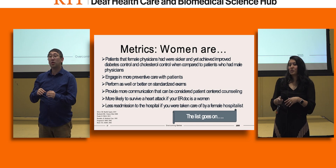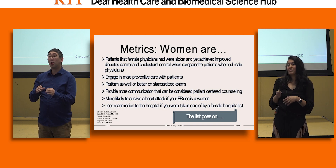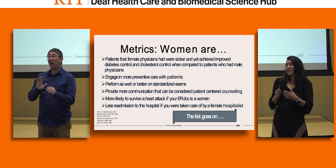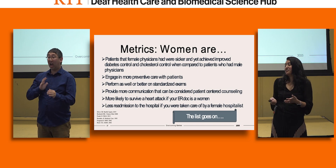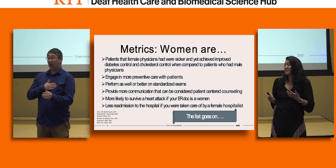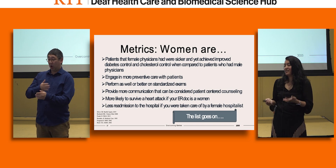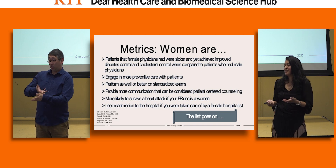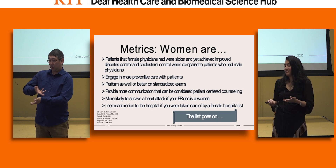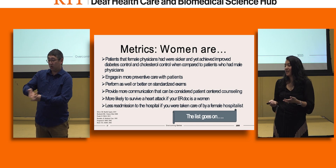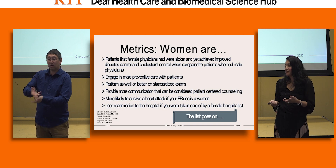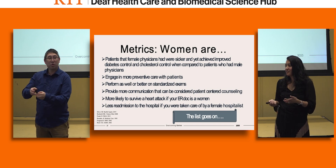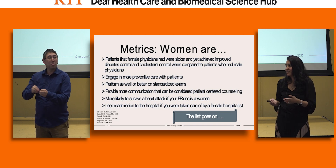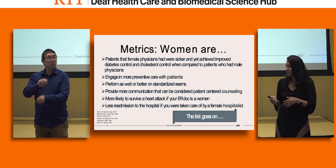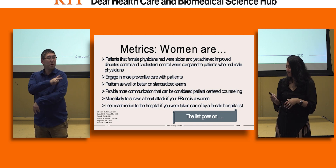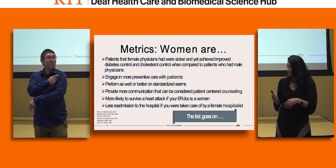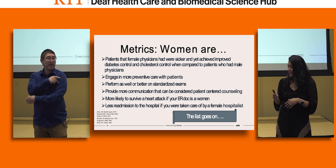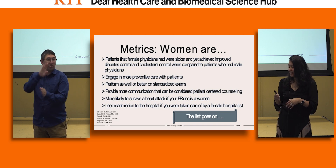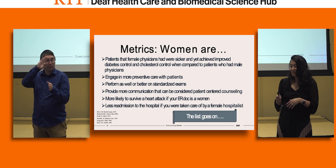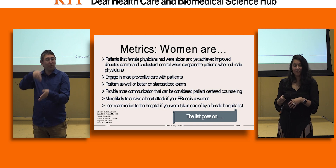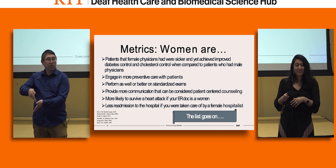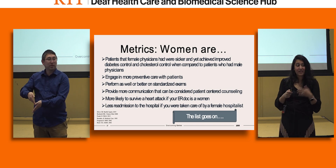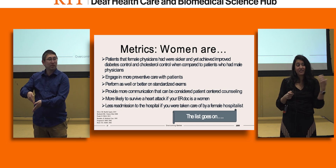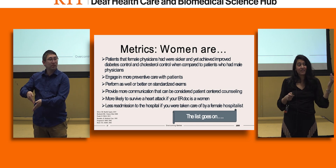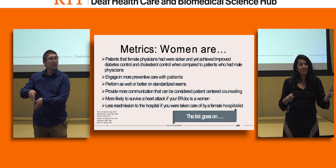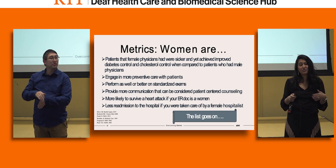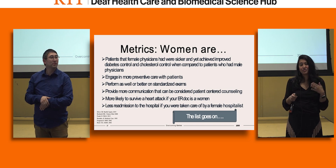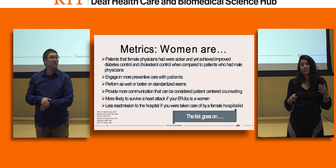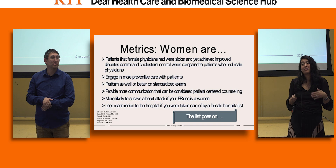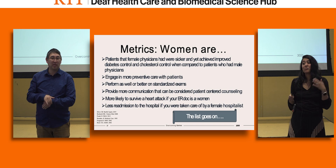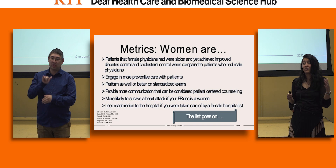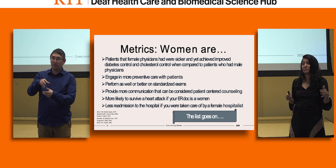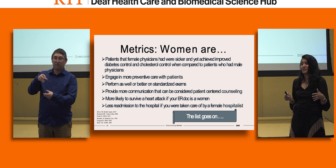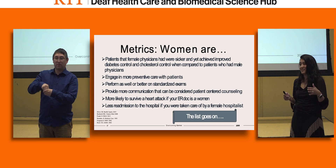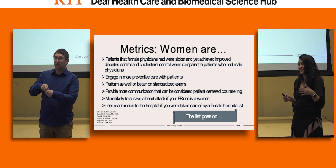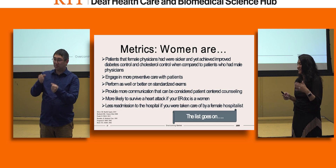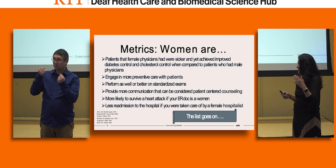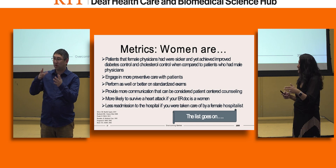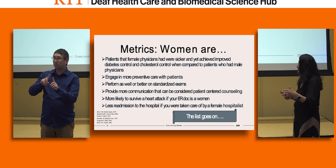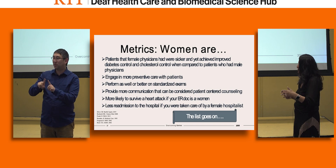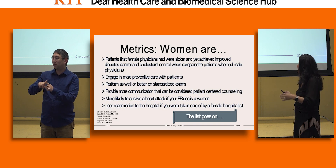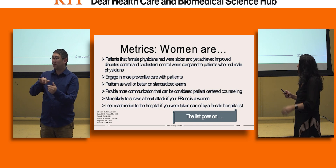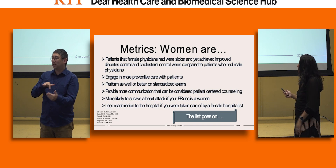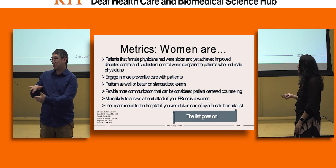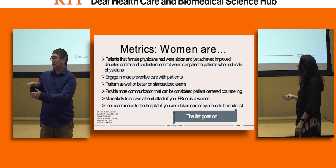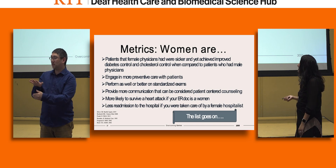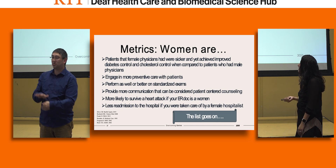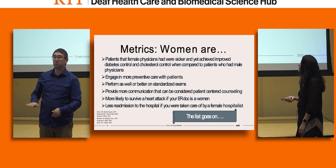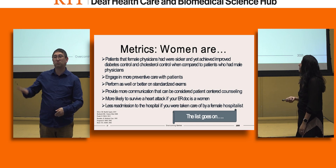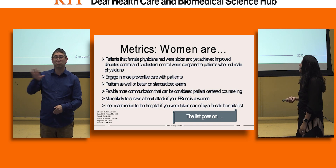more patient-centered counseling. And that, again, has been shown in multiple studies, not just one or two.